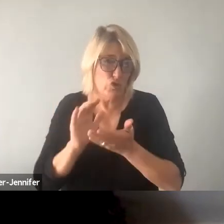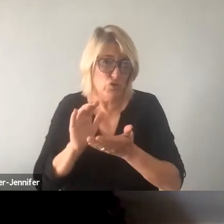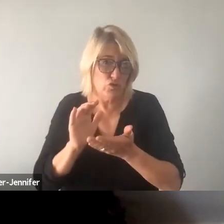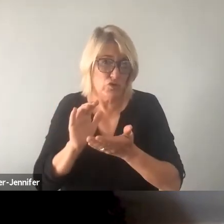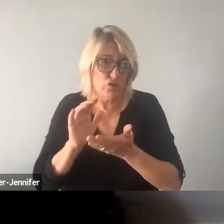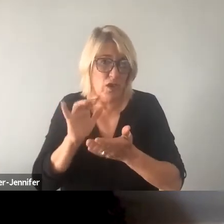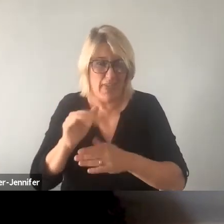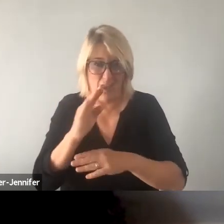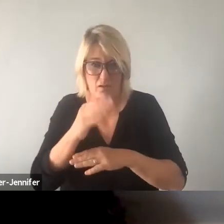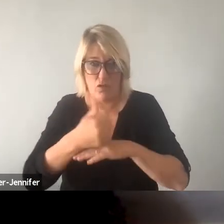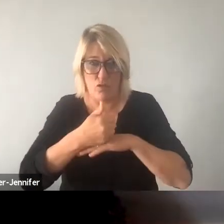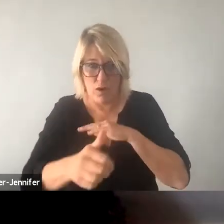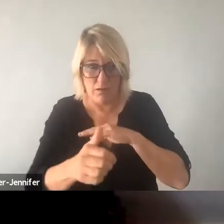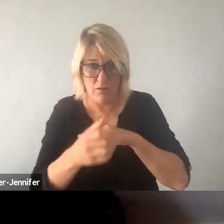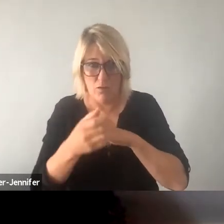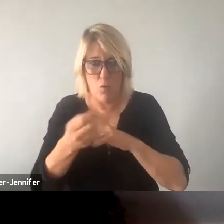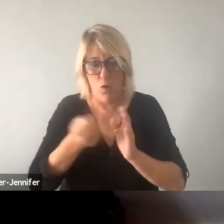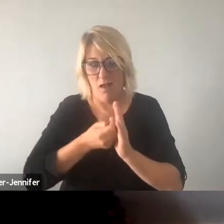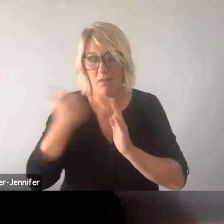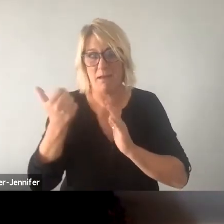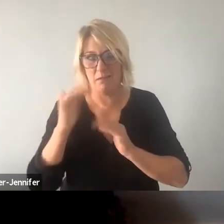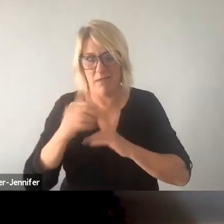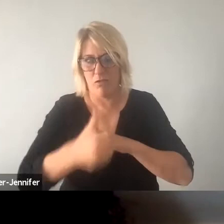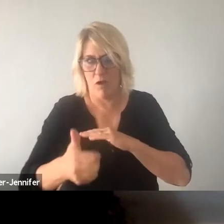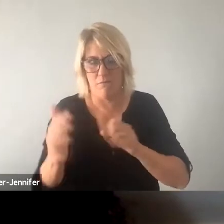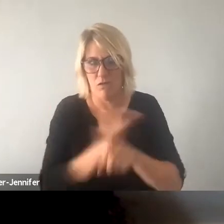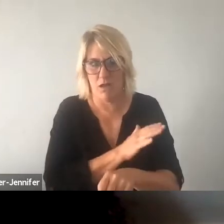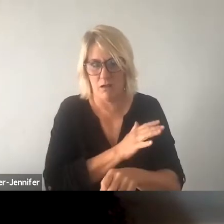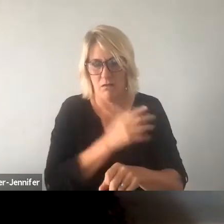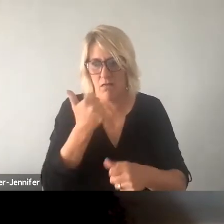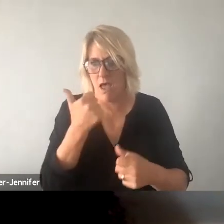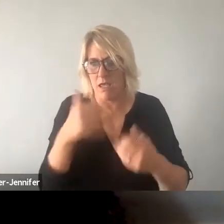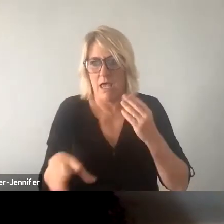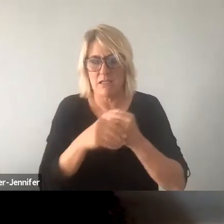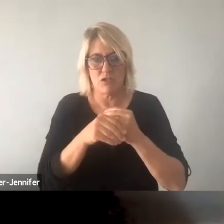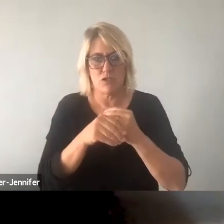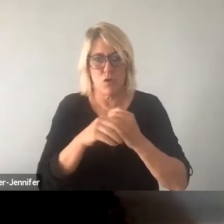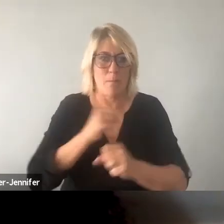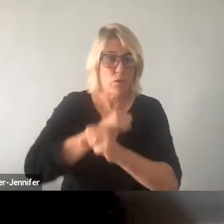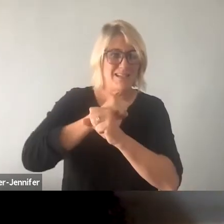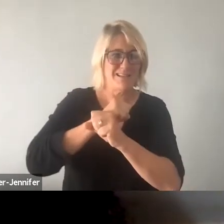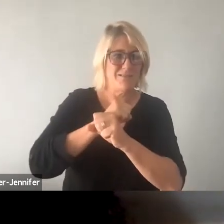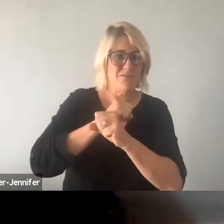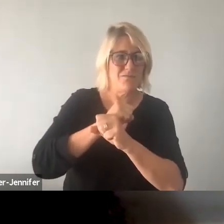able to do -- provide some other reasonable accommodations that would